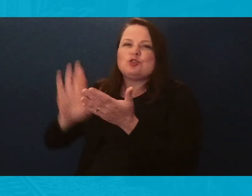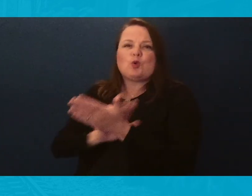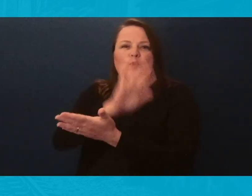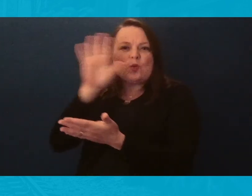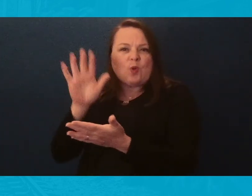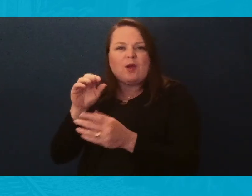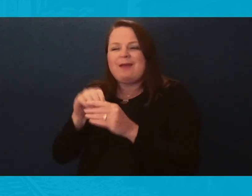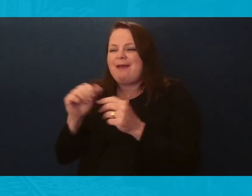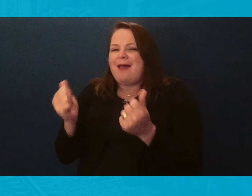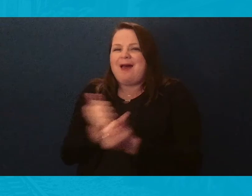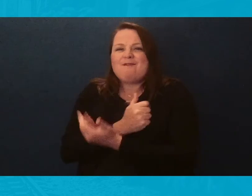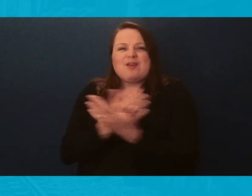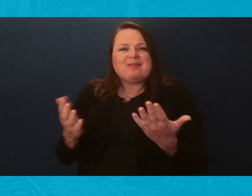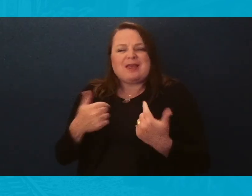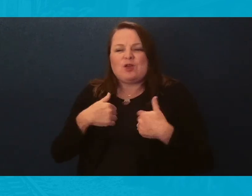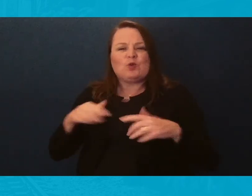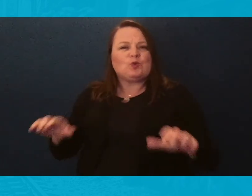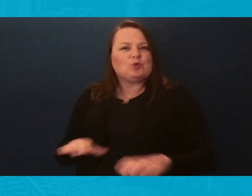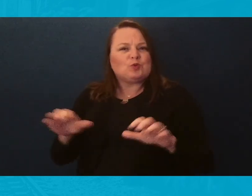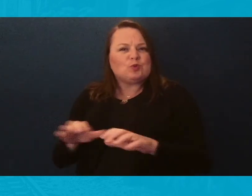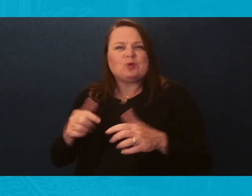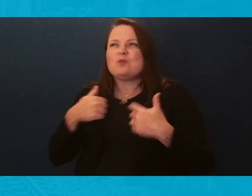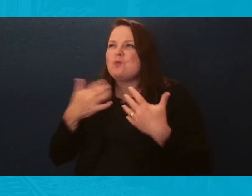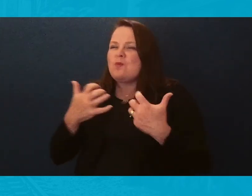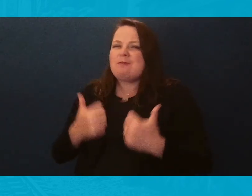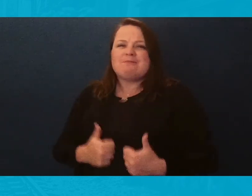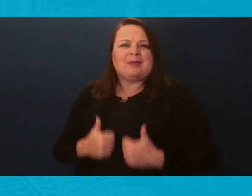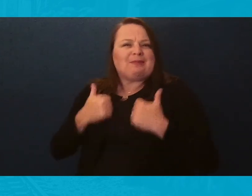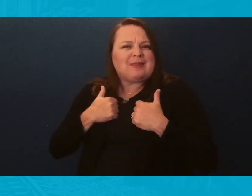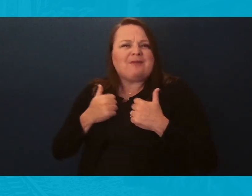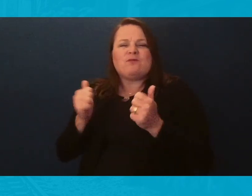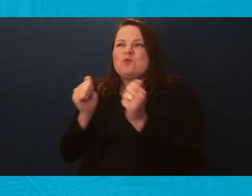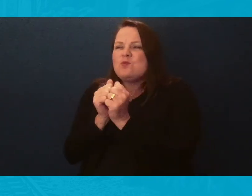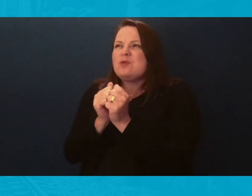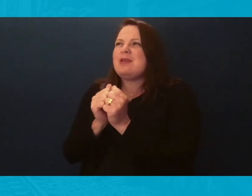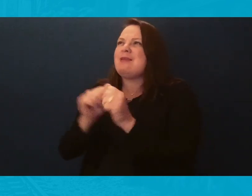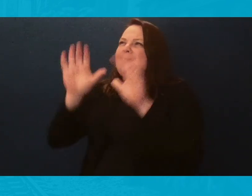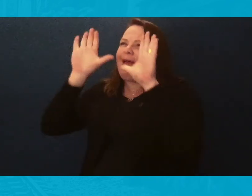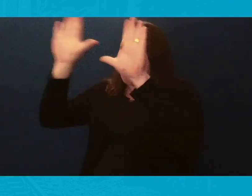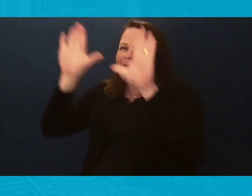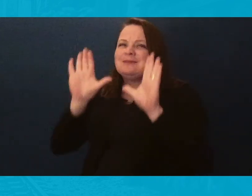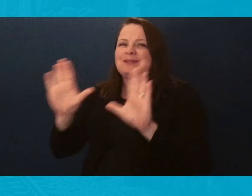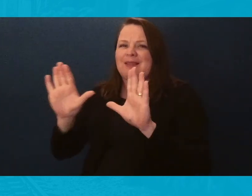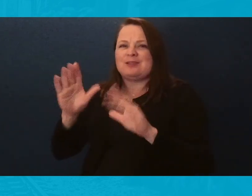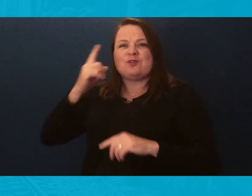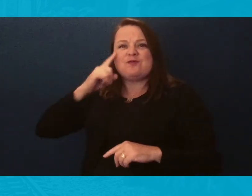to seek God's glory in all that I do, and as I continue to live that out,